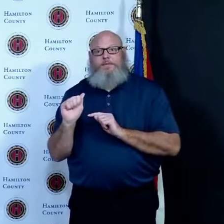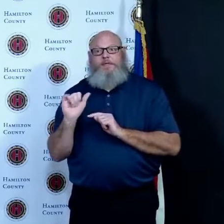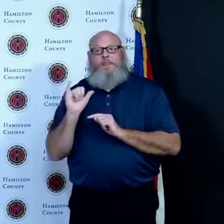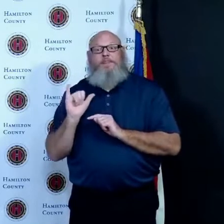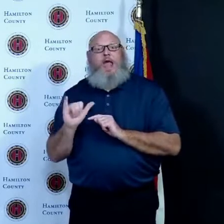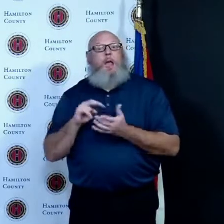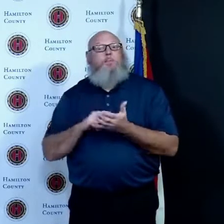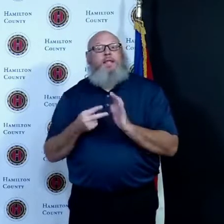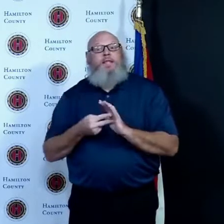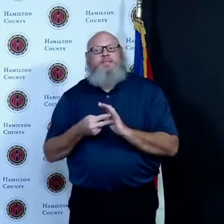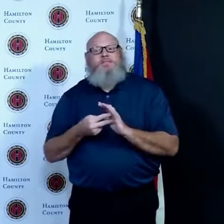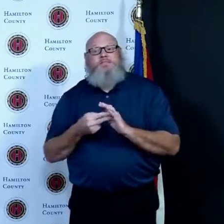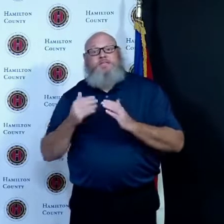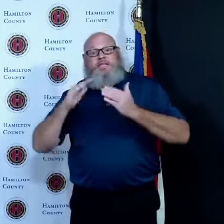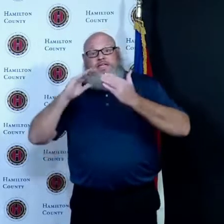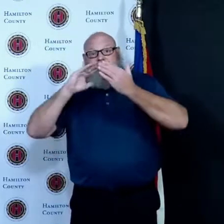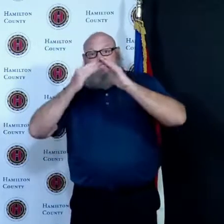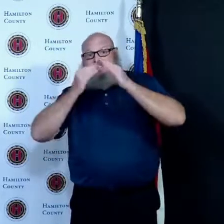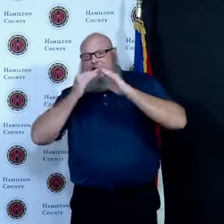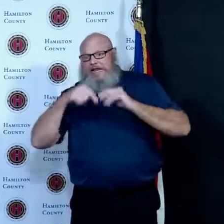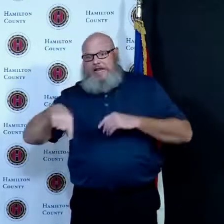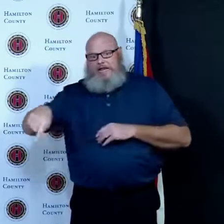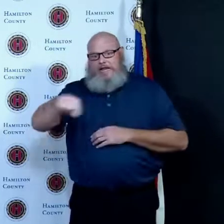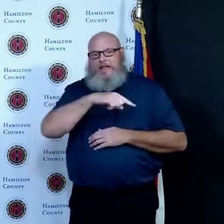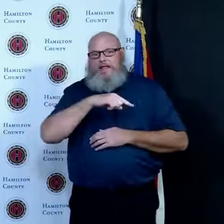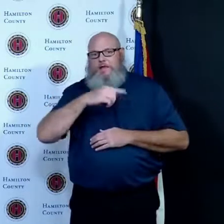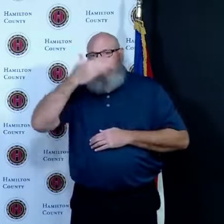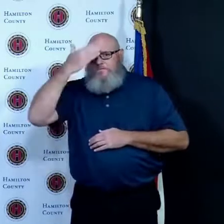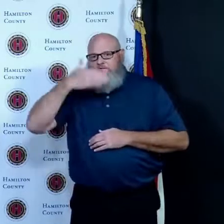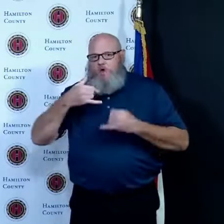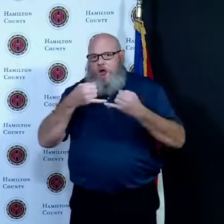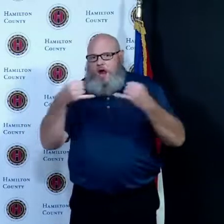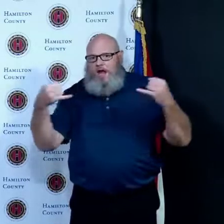those folks are in the top tier right those are the ones that are in 1A